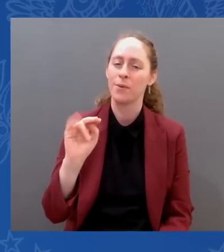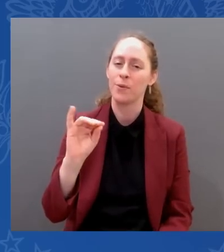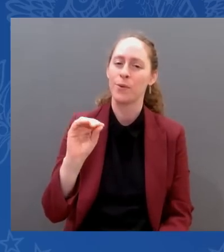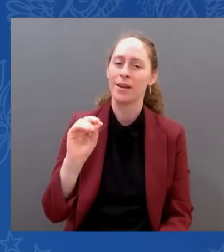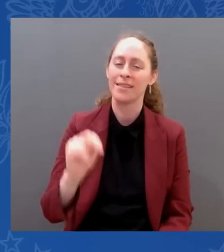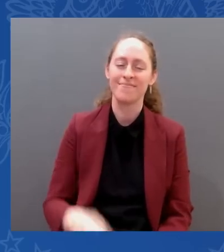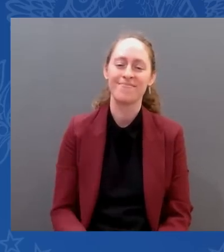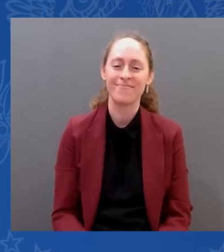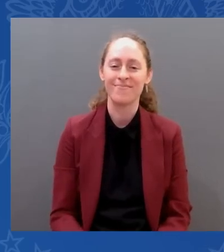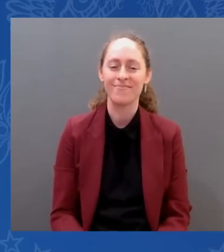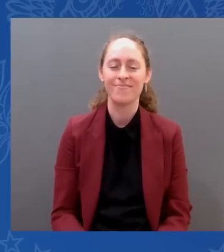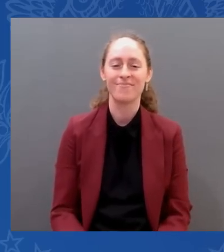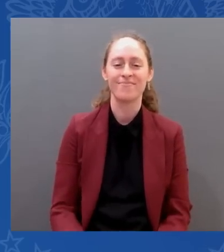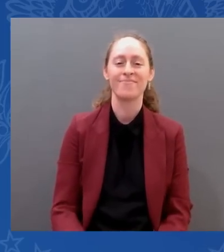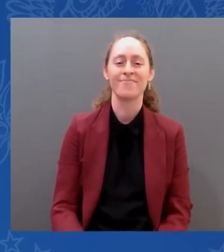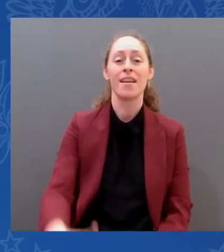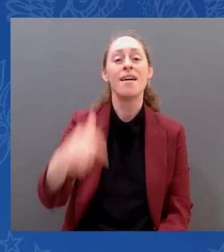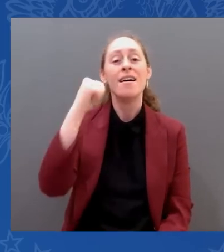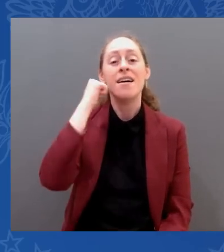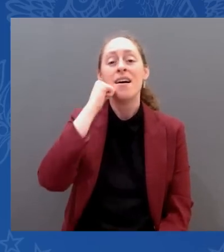knowing that their contribution to society